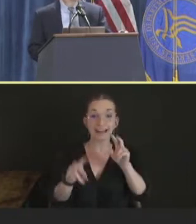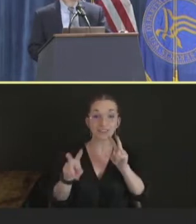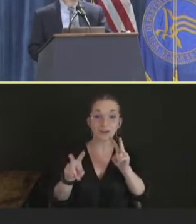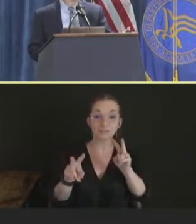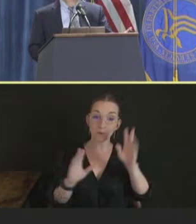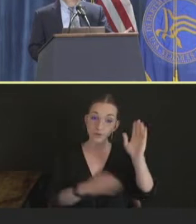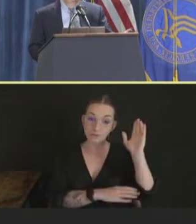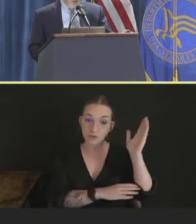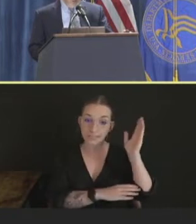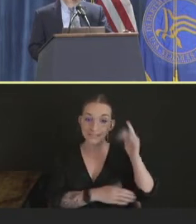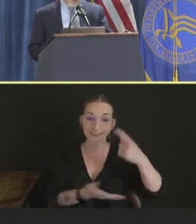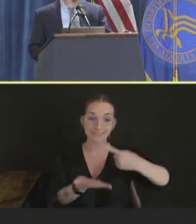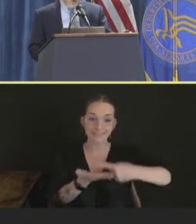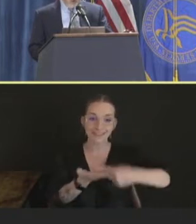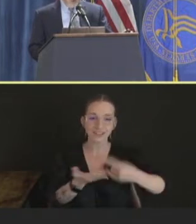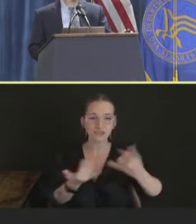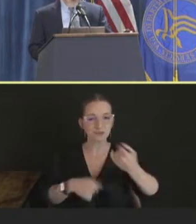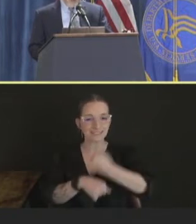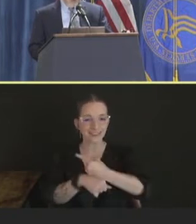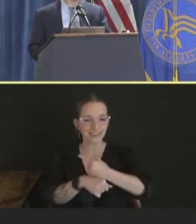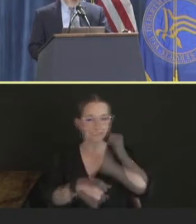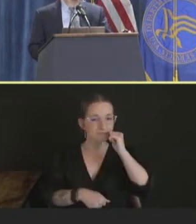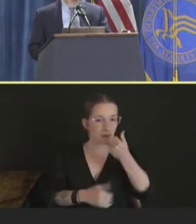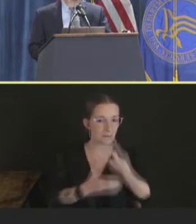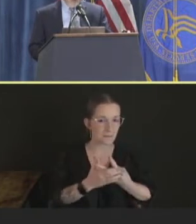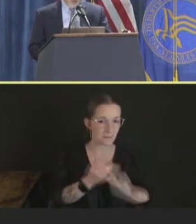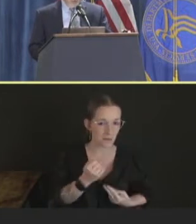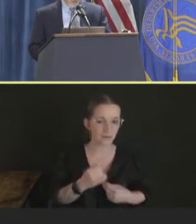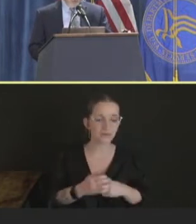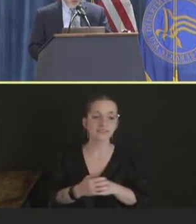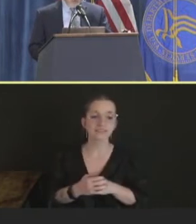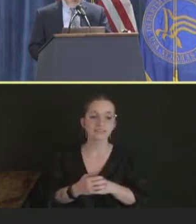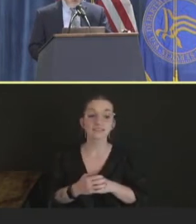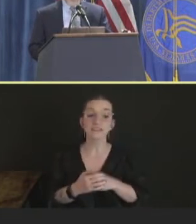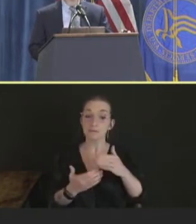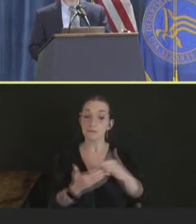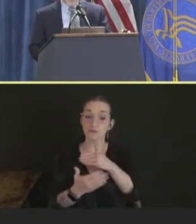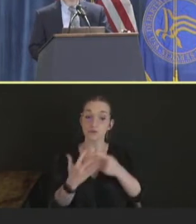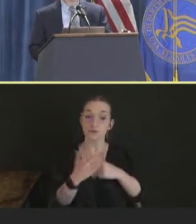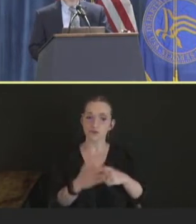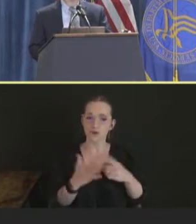But before I get started, I want to thank the NVAC team for their help throughout the year and in preparation of this meeting.